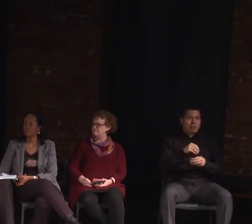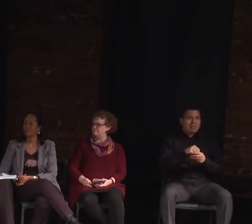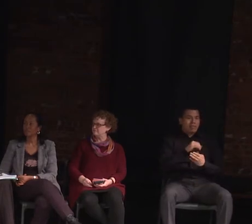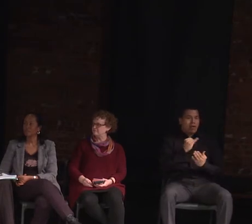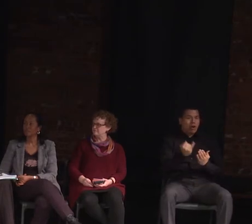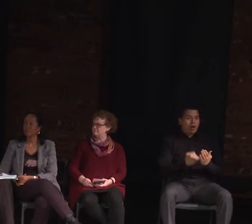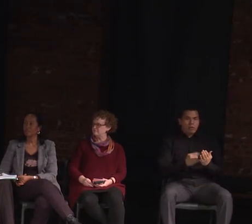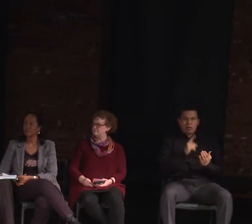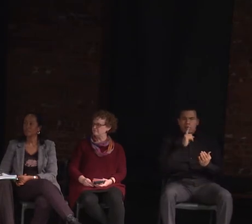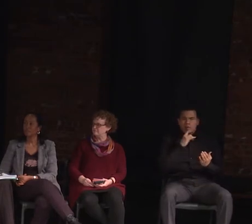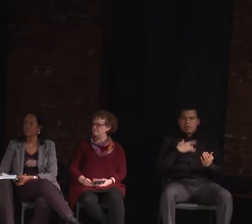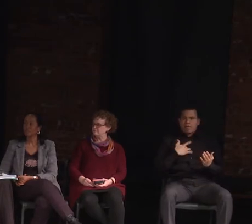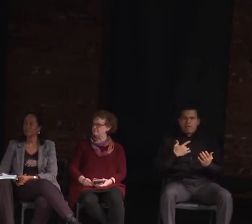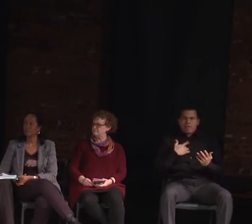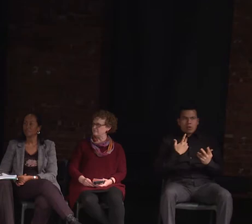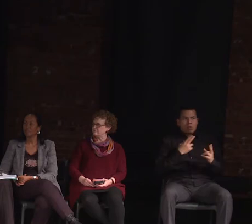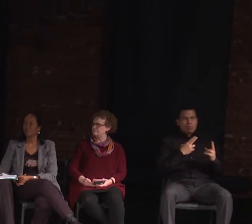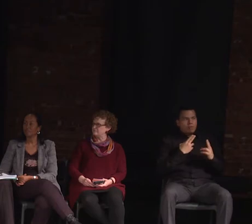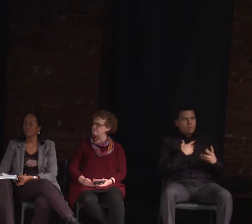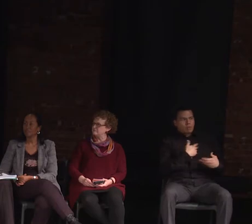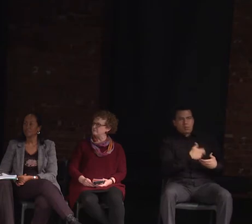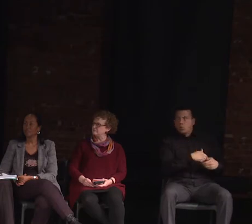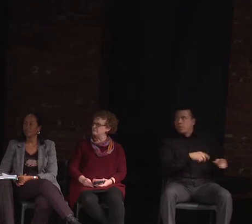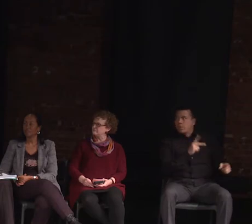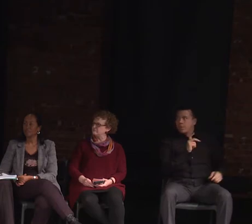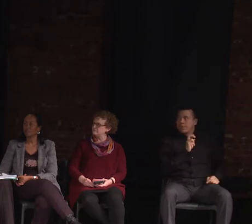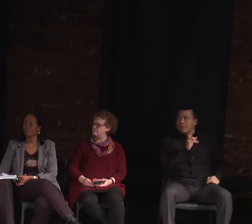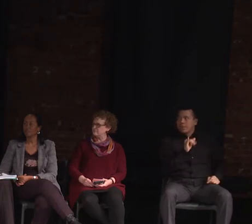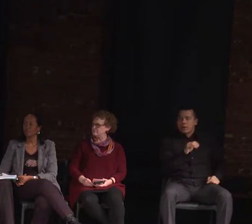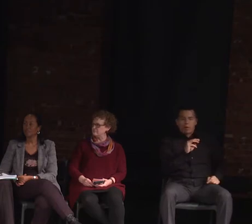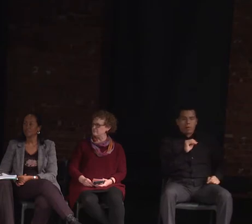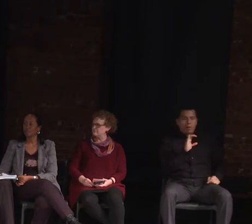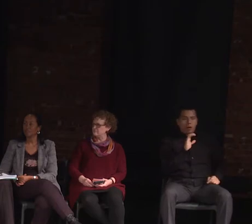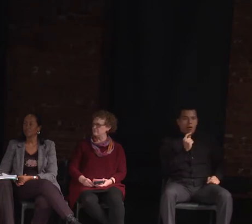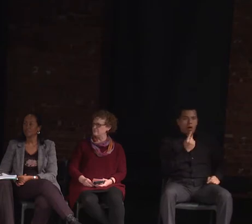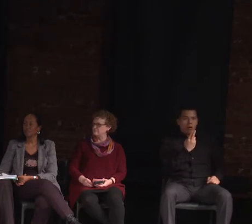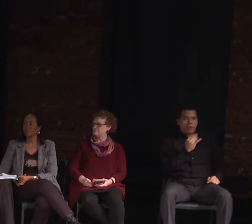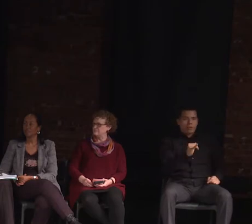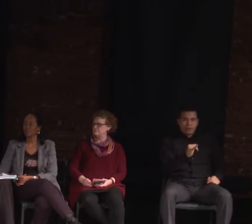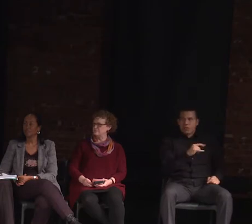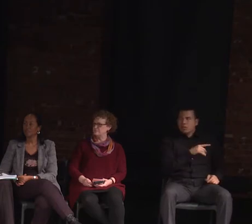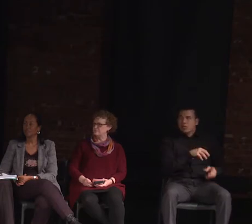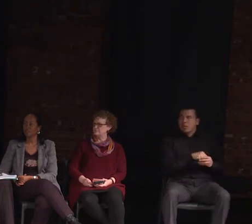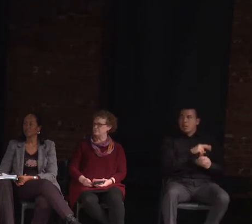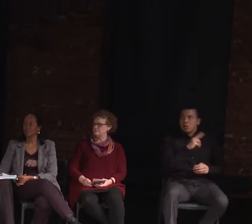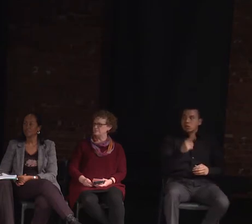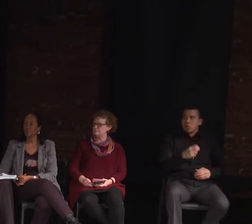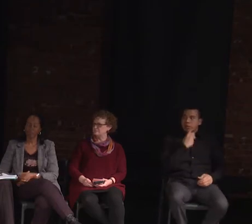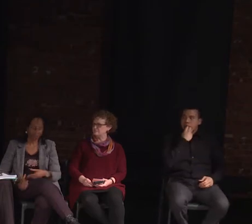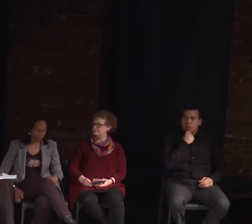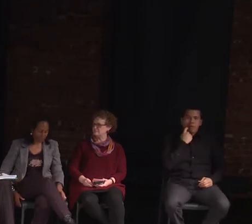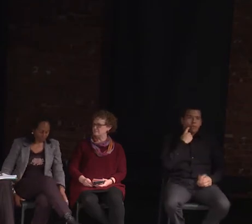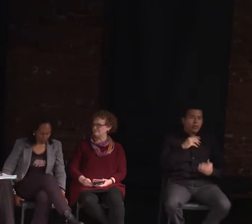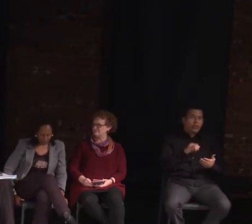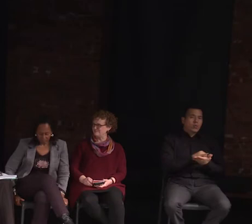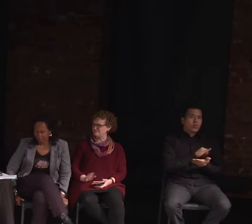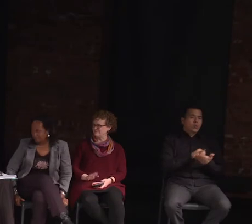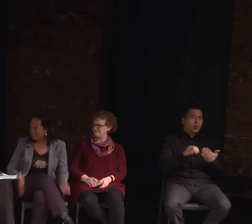to be joined by Kerry McCarthy, Director of Thriving Communities: Arts and Historic Preservation at The New York Community Trust.